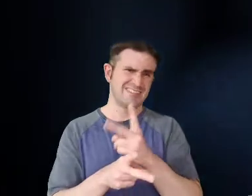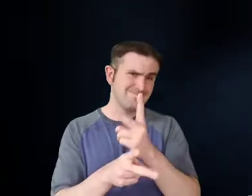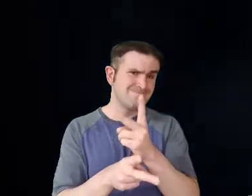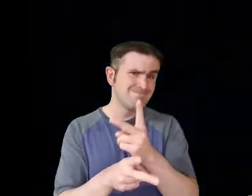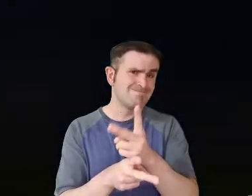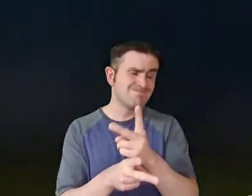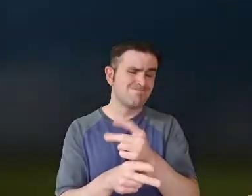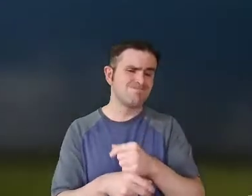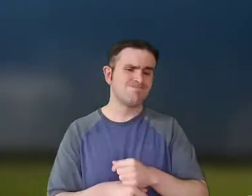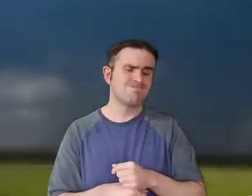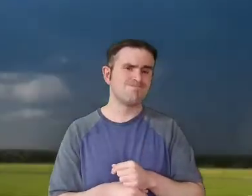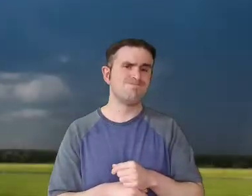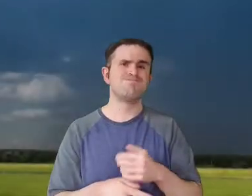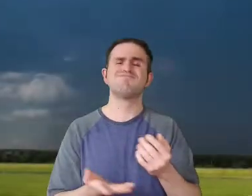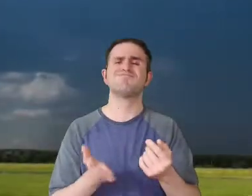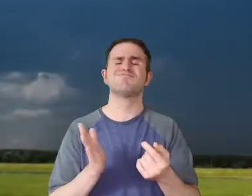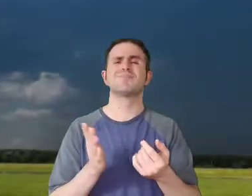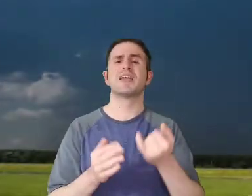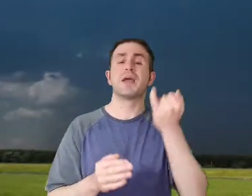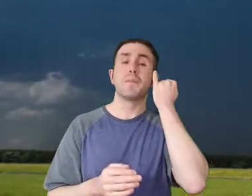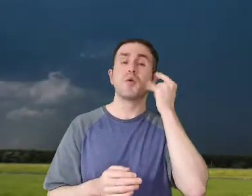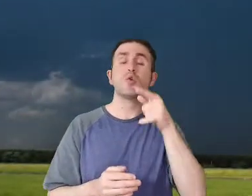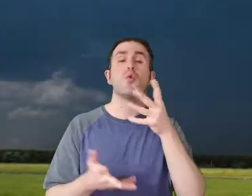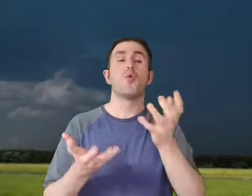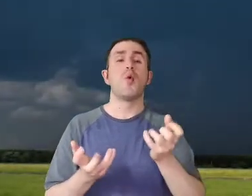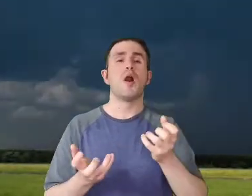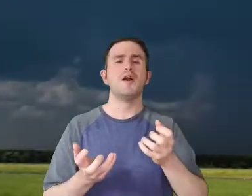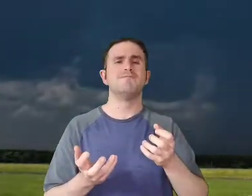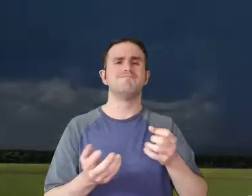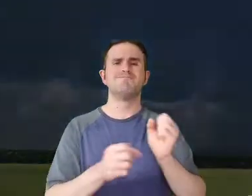So let's say you're wanting to create a mood that's a bit more somber